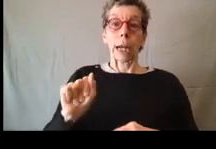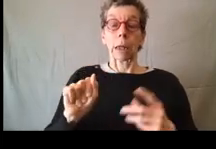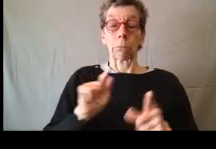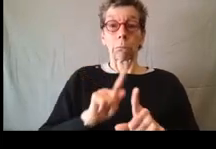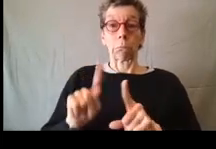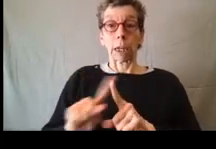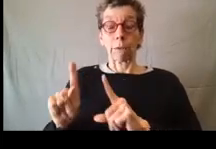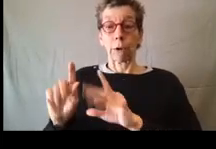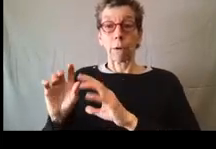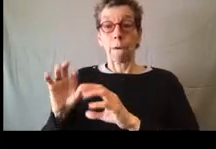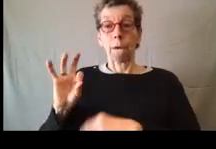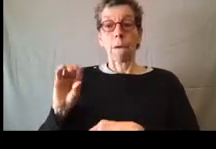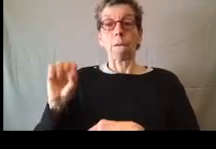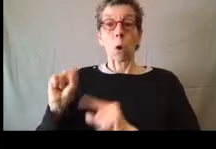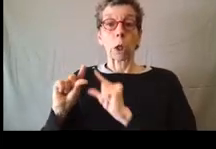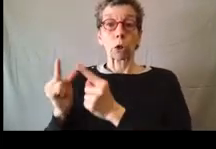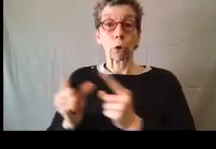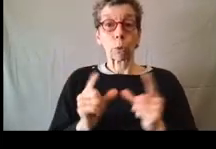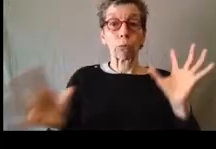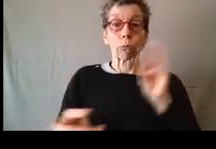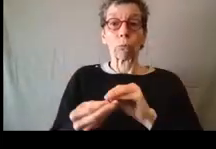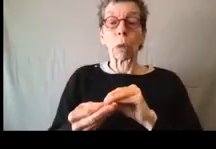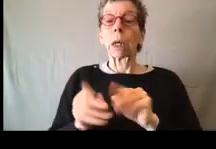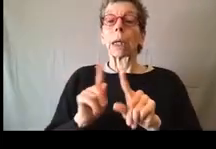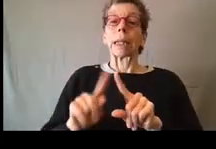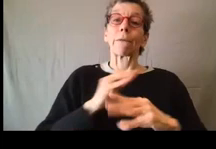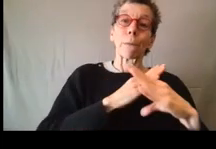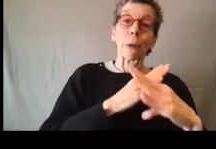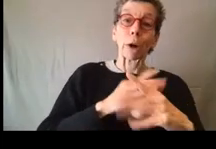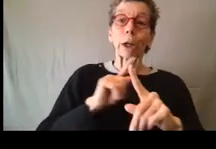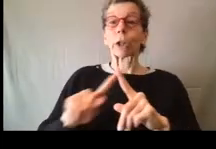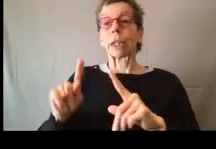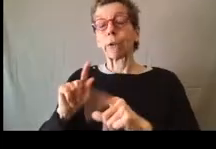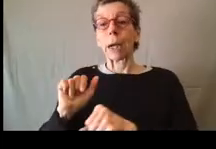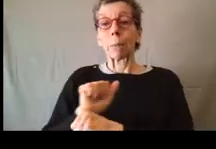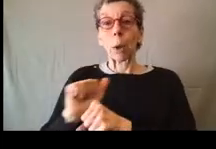a handful of themes characterized as barriers to facilitate employment, and found stigma